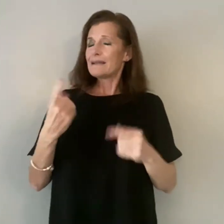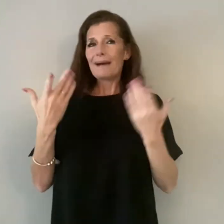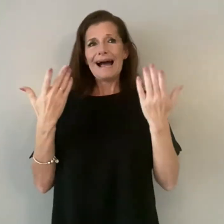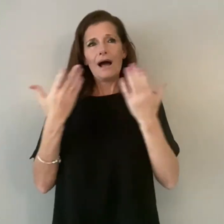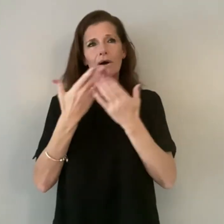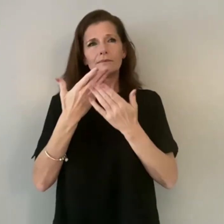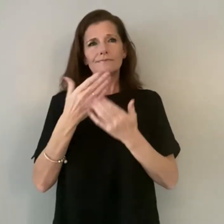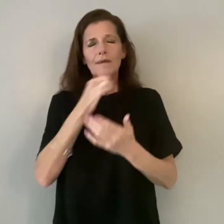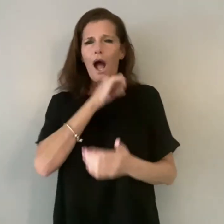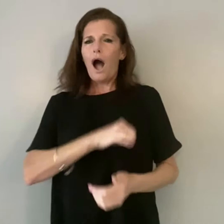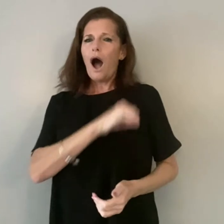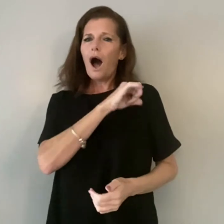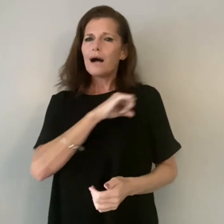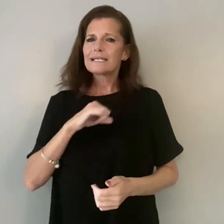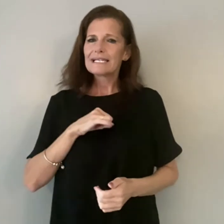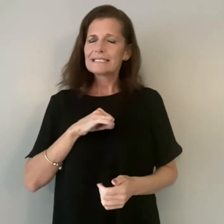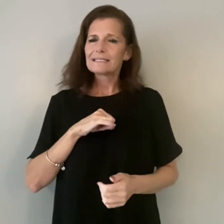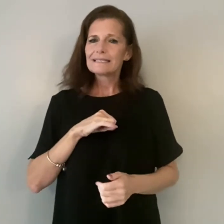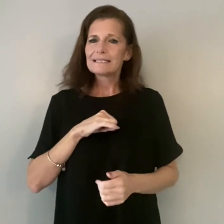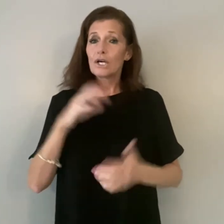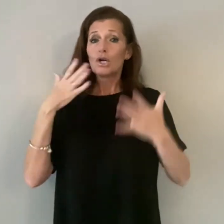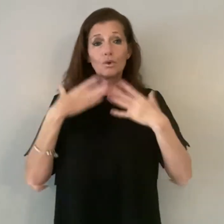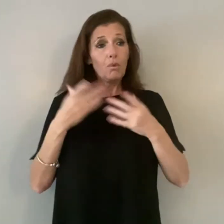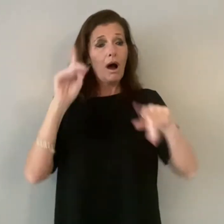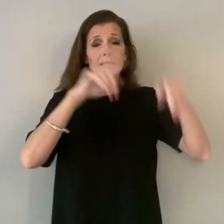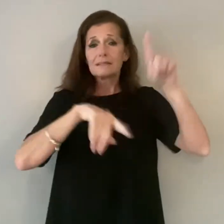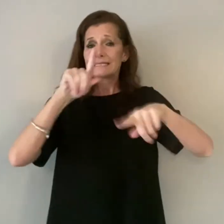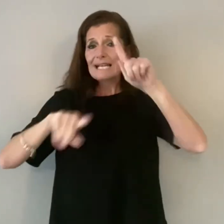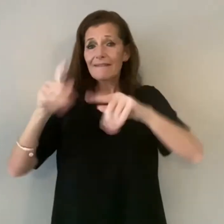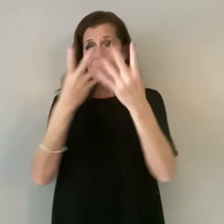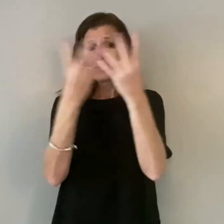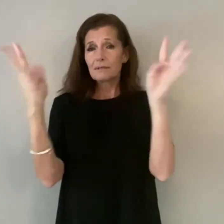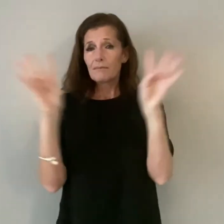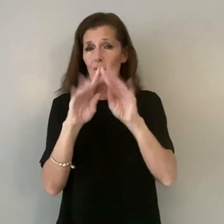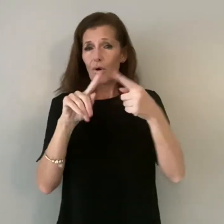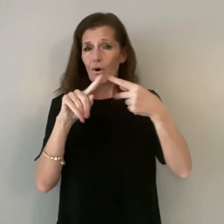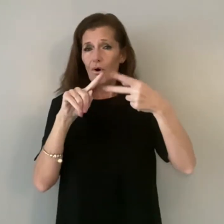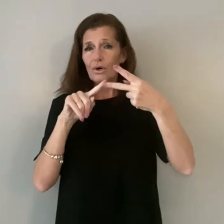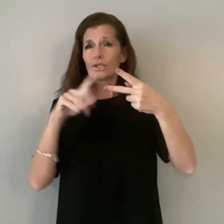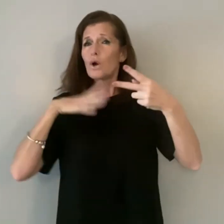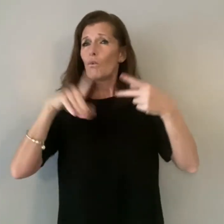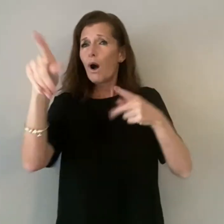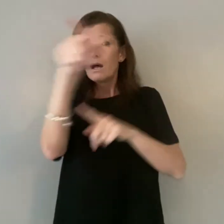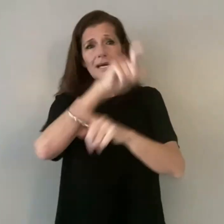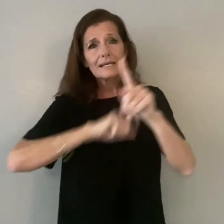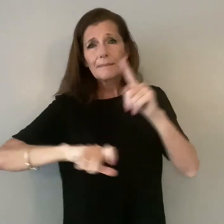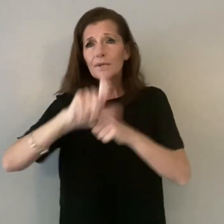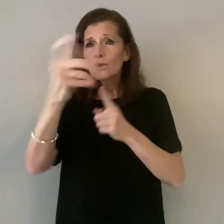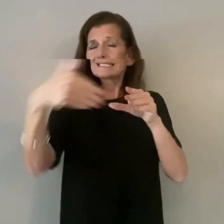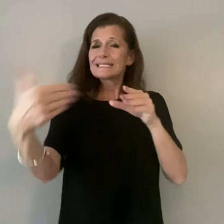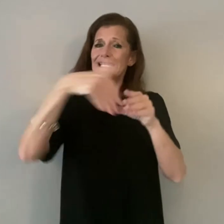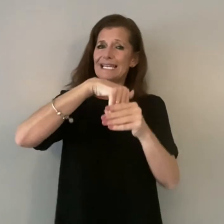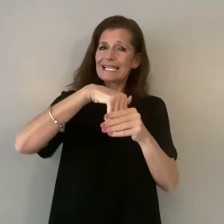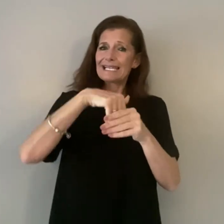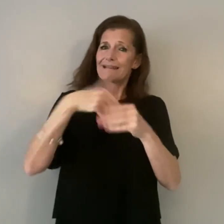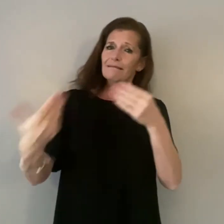boards being honestly representative, if you want a diverse board if you want members of your community, who you serve to come